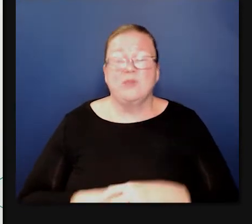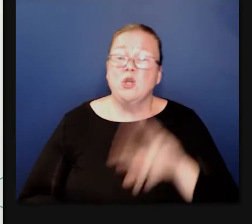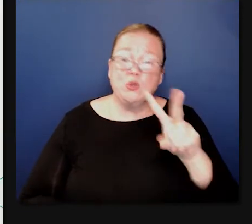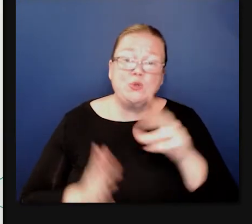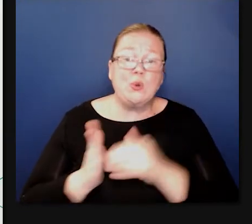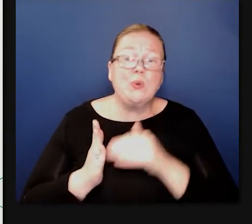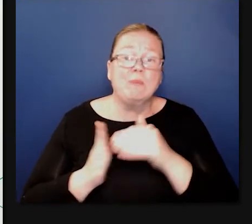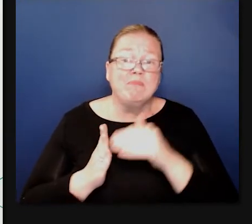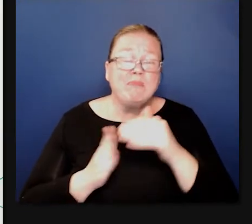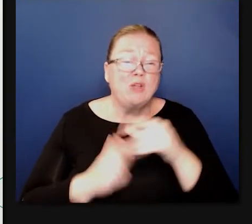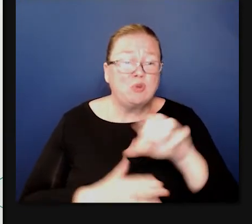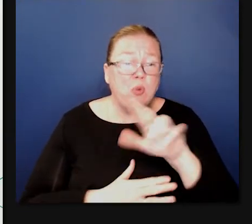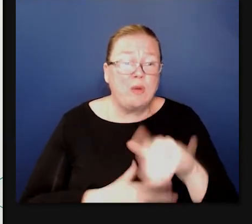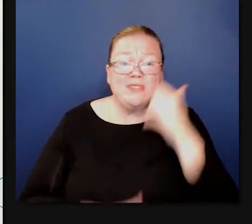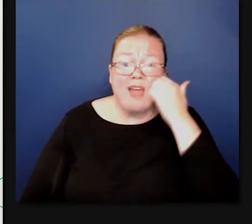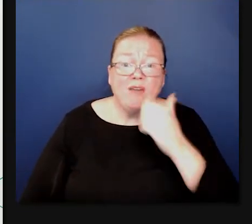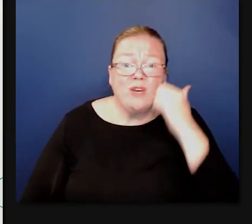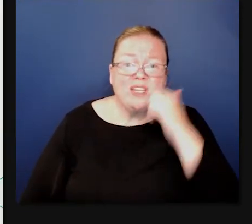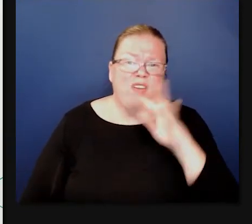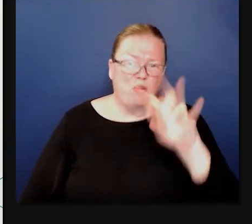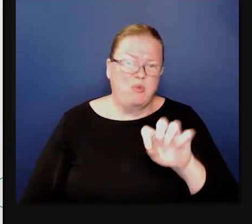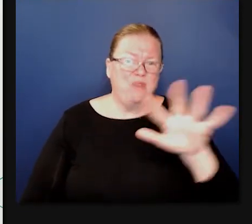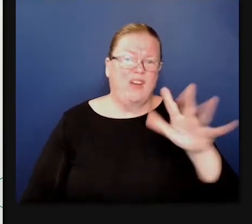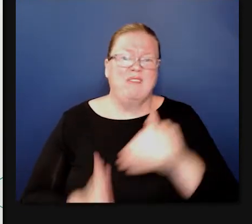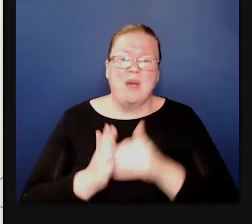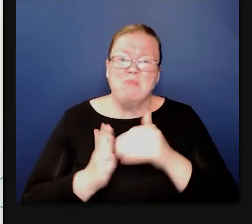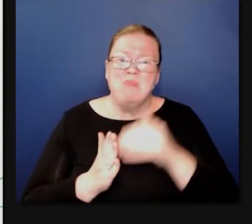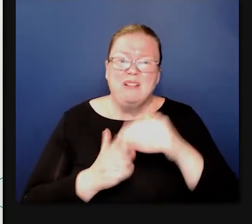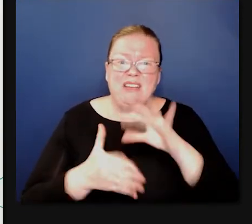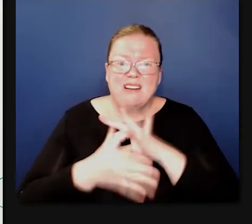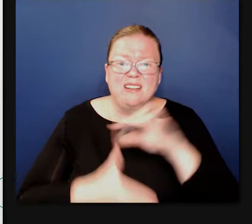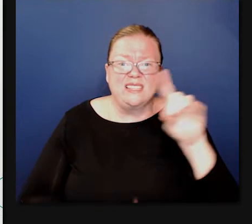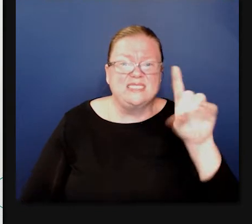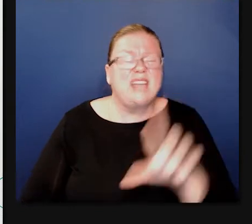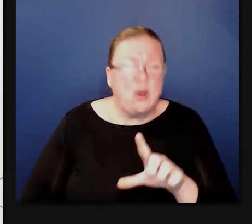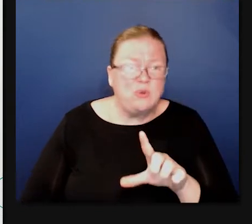We have two billion queries per day, four point five billion content downloads,